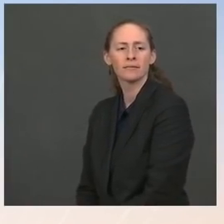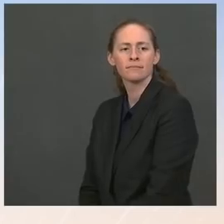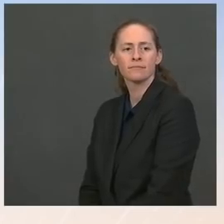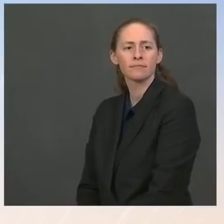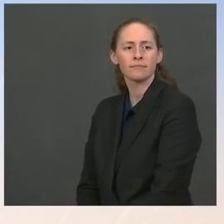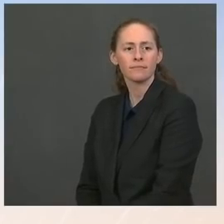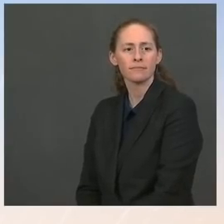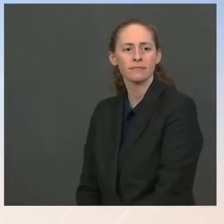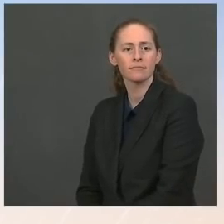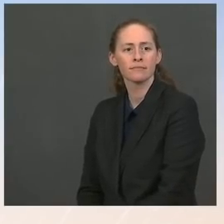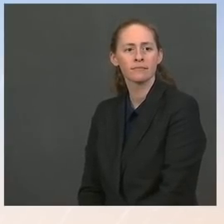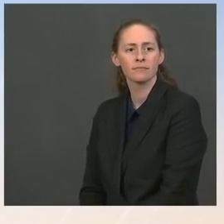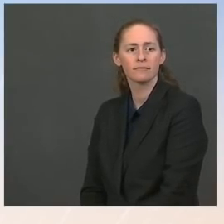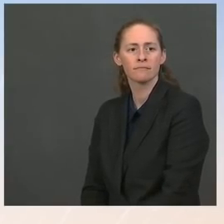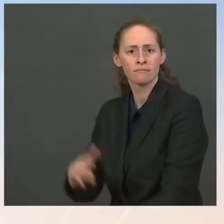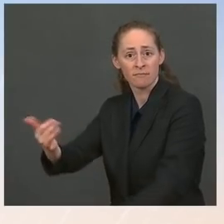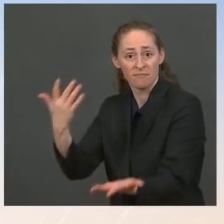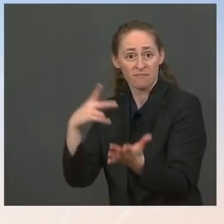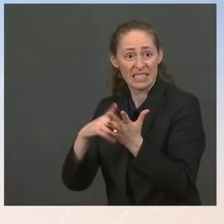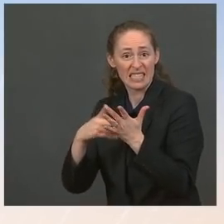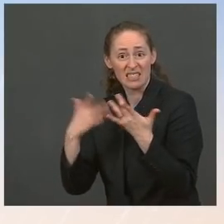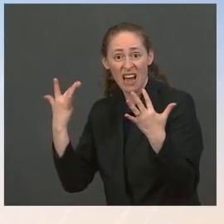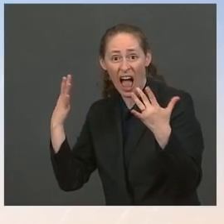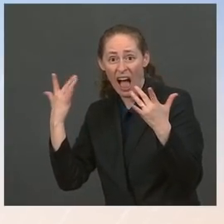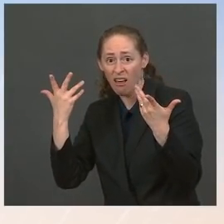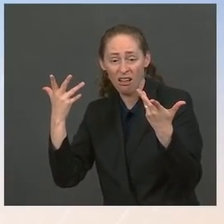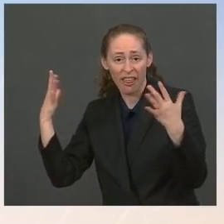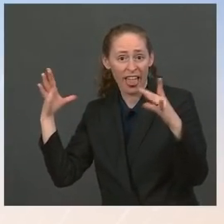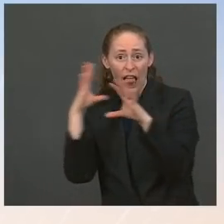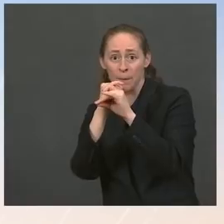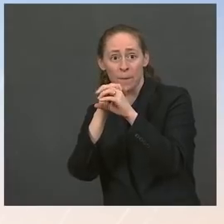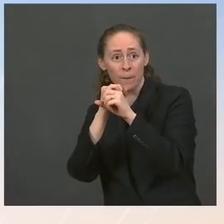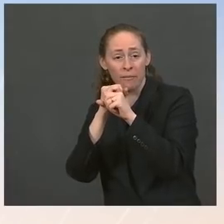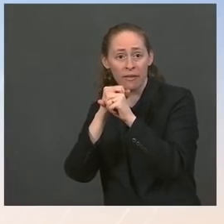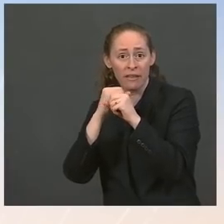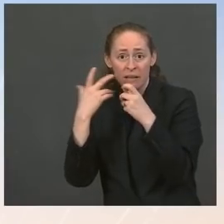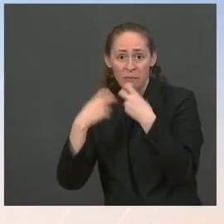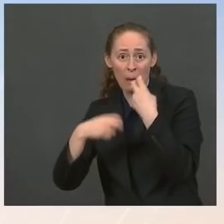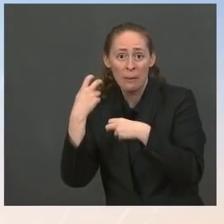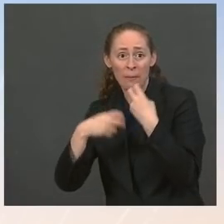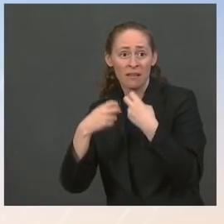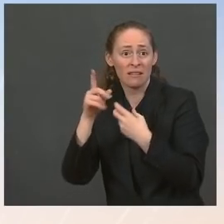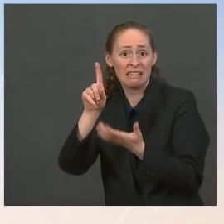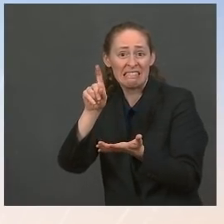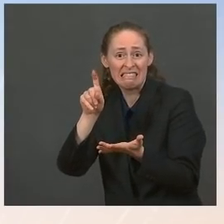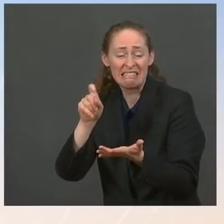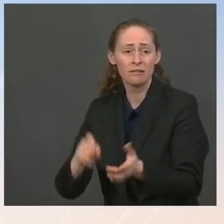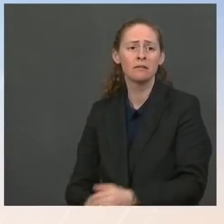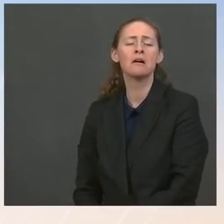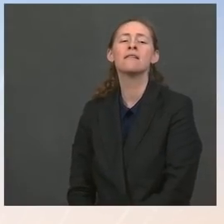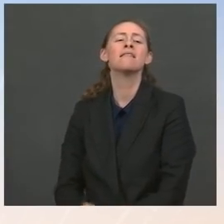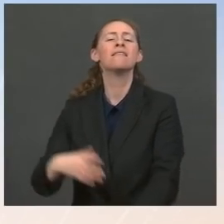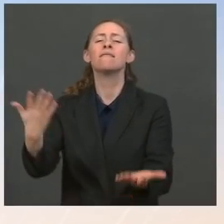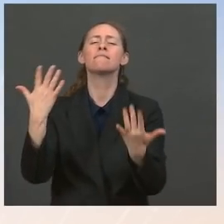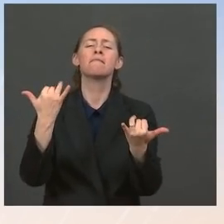a matter of "the bottleneck." Right? It's a matter -- I mean, anywhere -- literally, anywhere in our economy, there is a relationship between a manufacturer, a shipper, and a retailer.